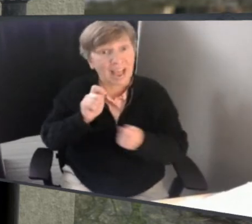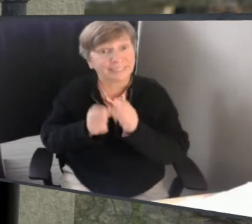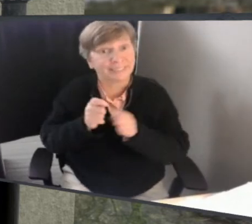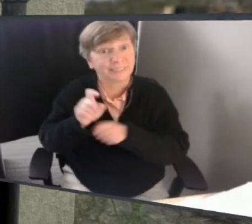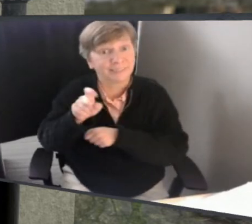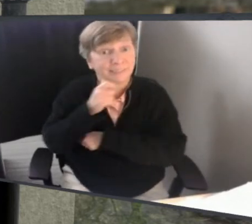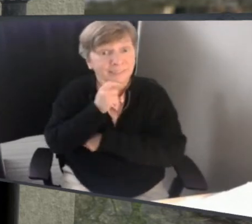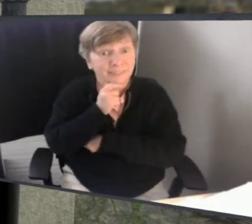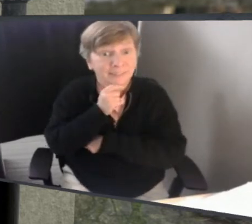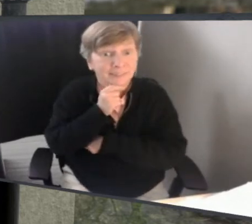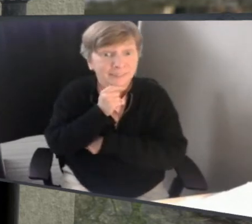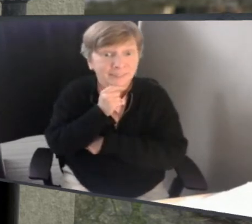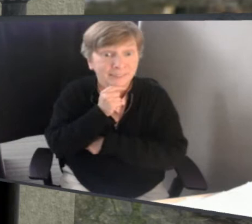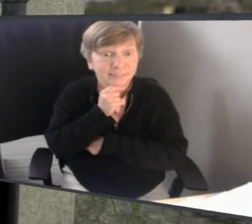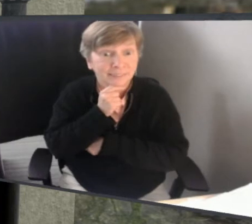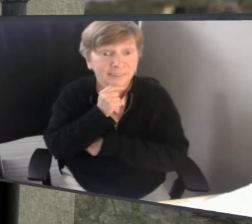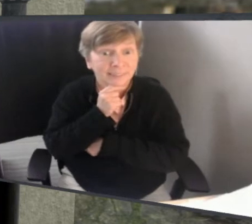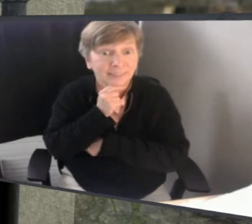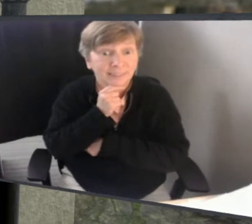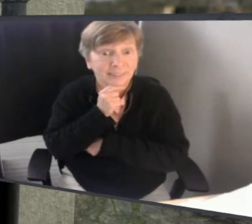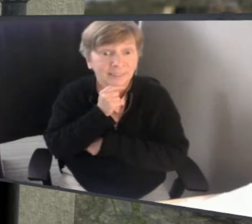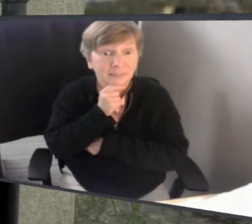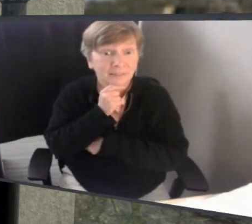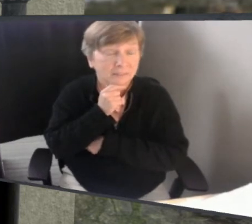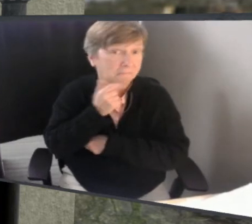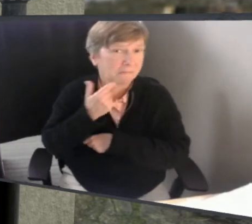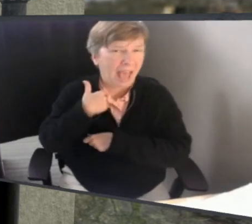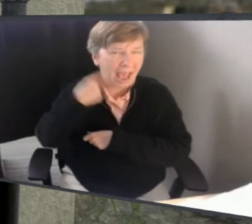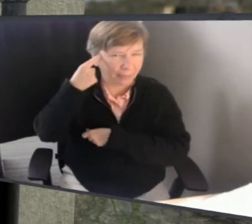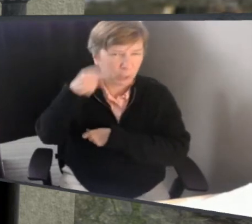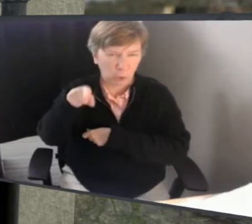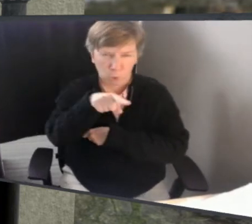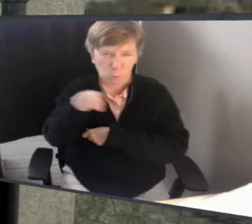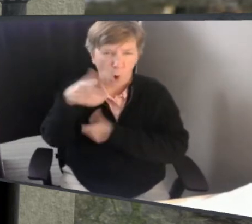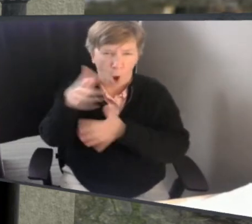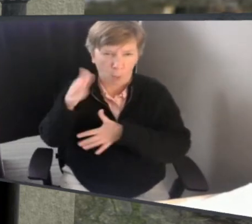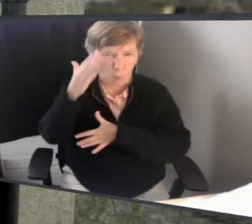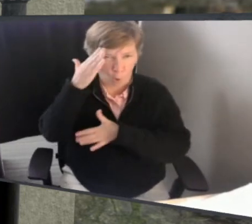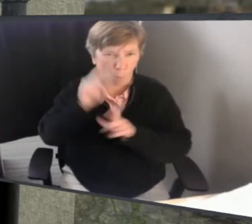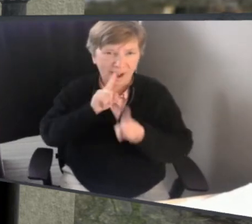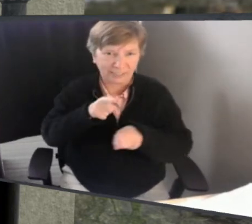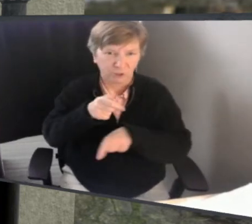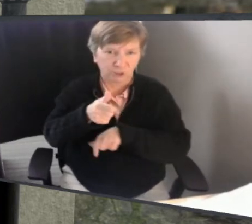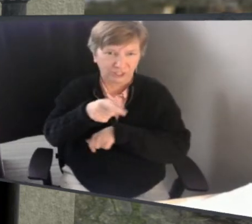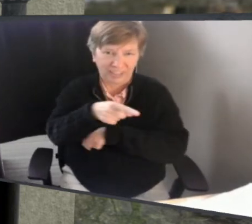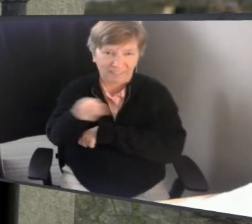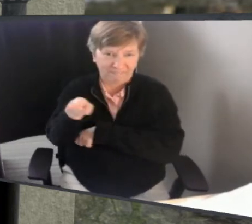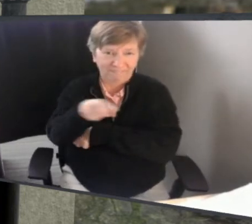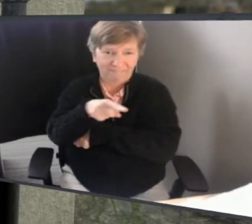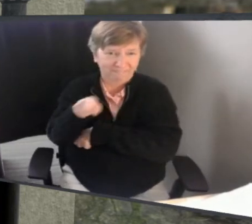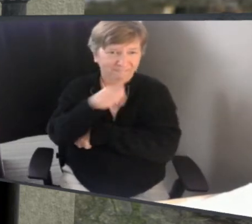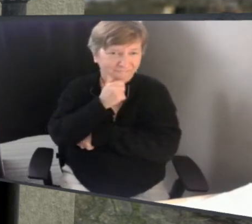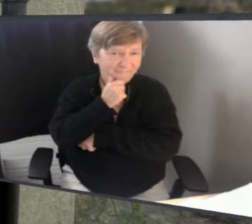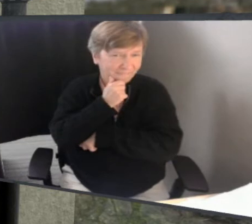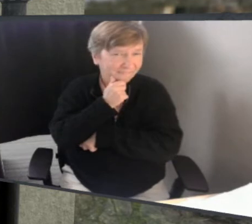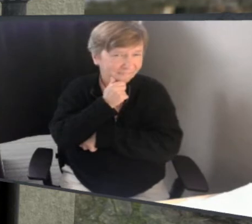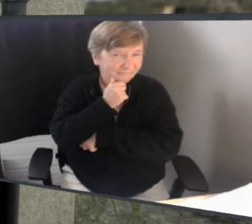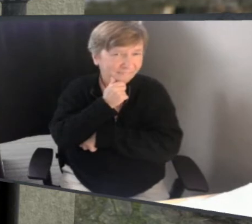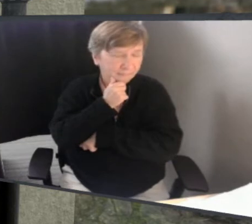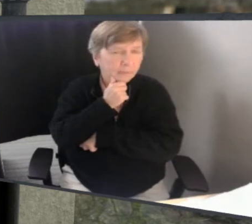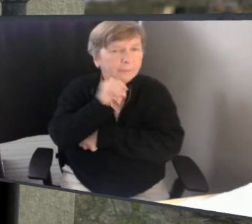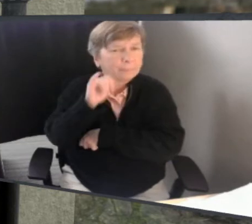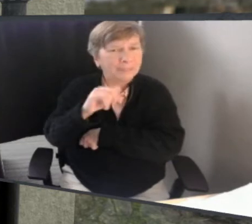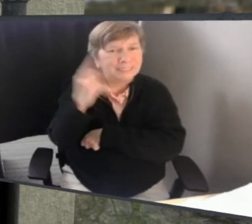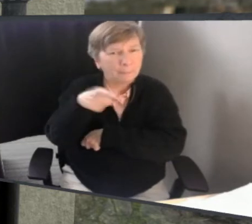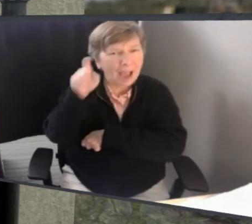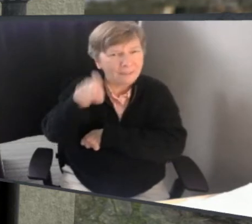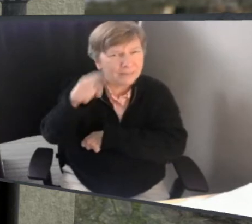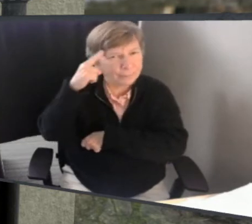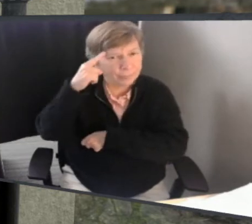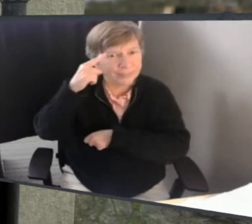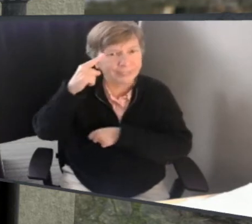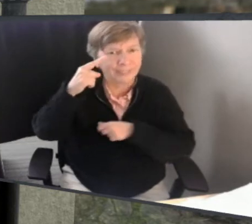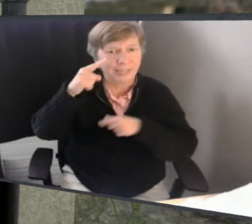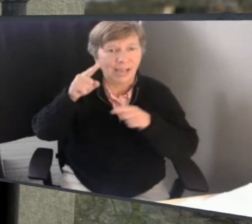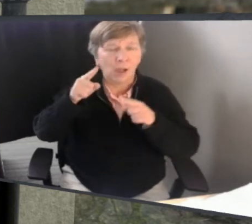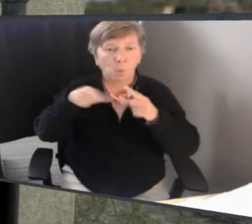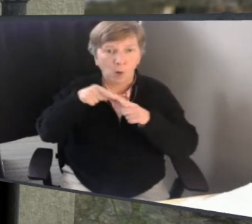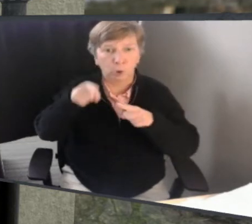they ask, Do you need any accommodations? I think you already know the answer yourselves. That's also